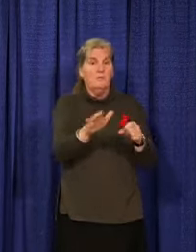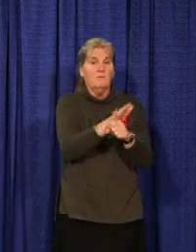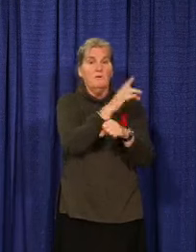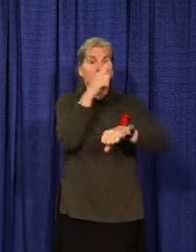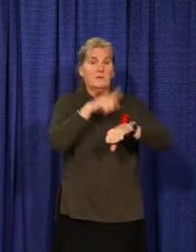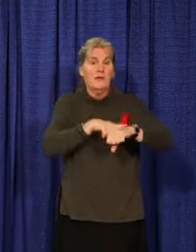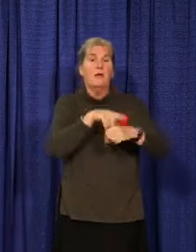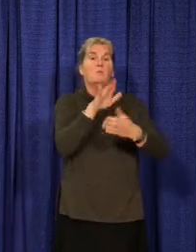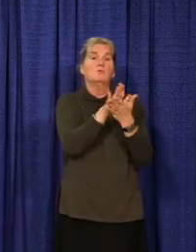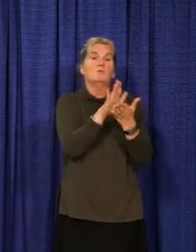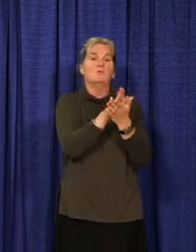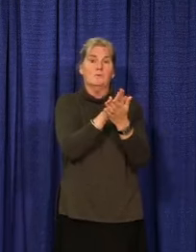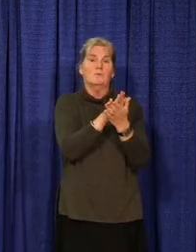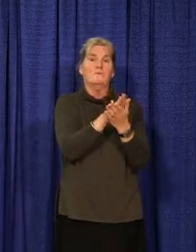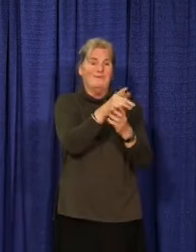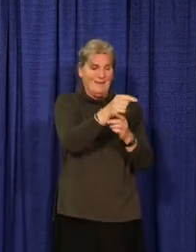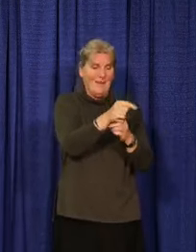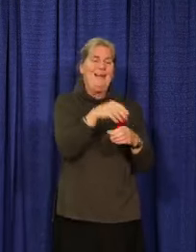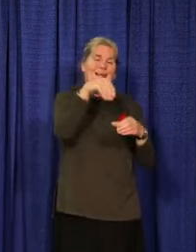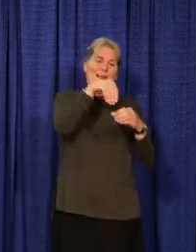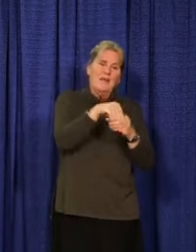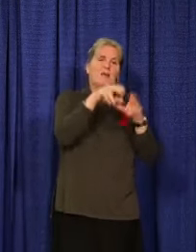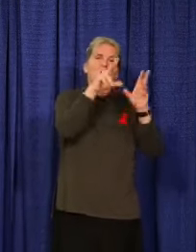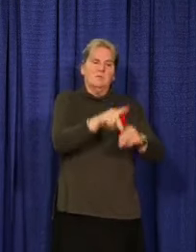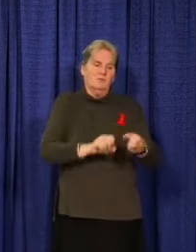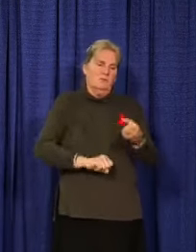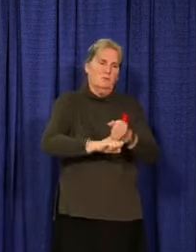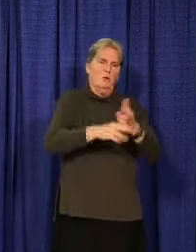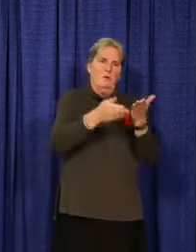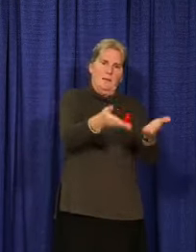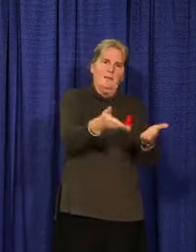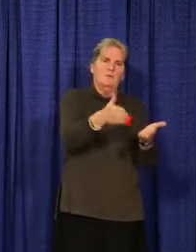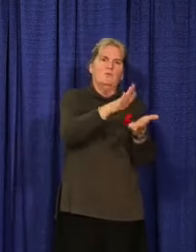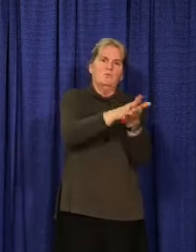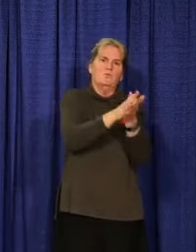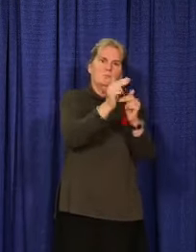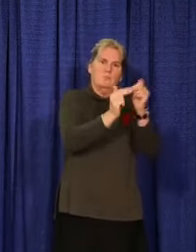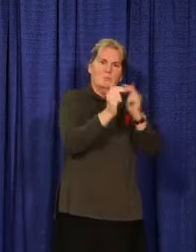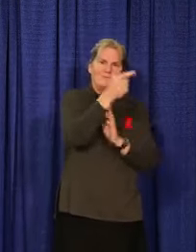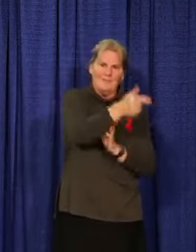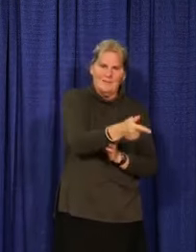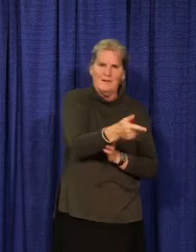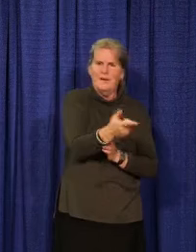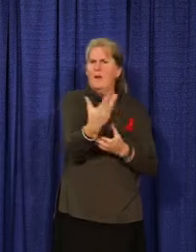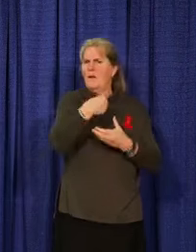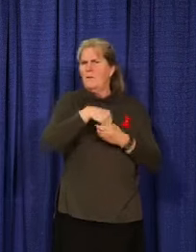to full-time face-to-face classes and received in person supports from their teachers.